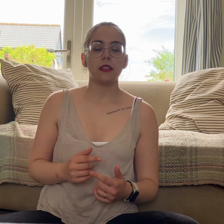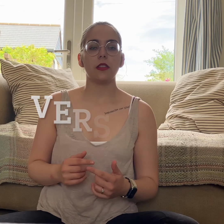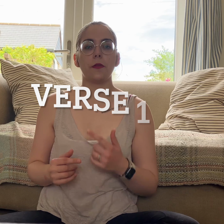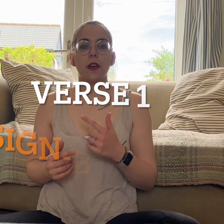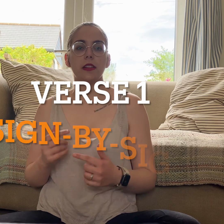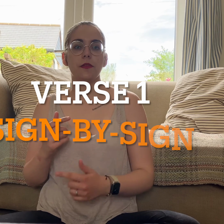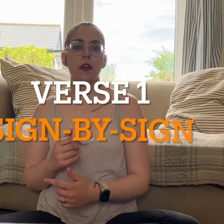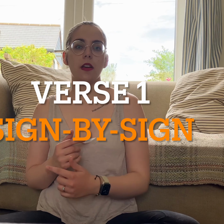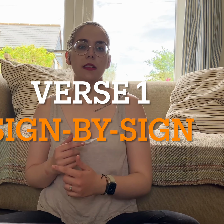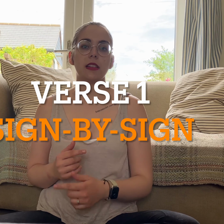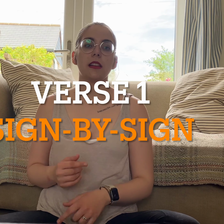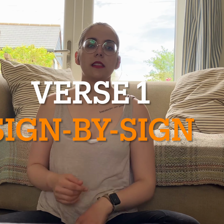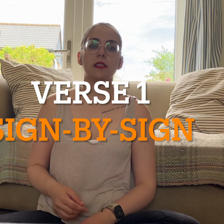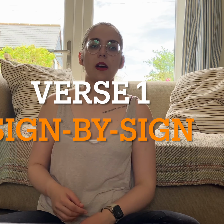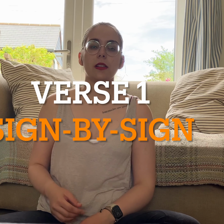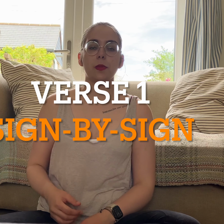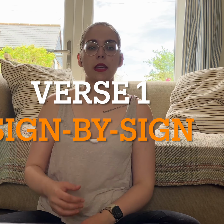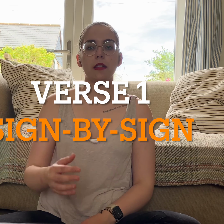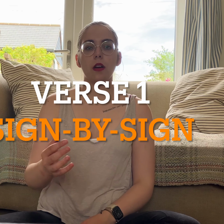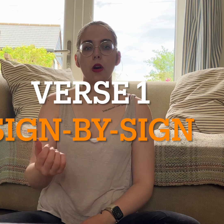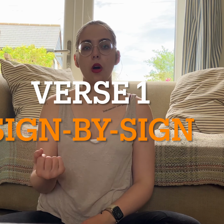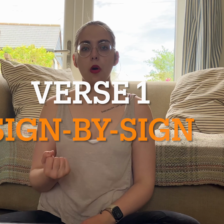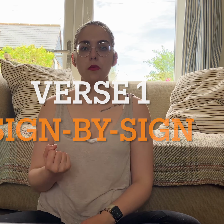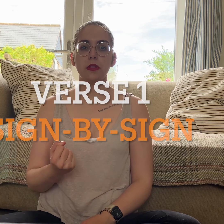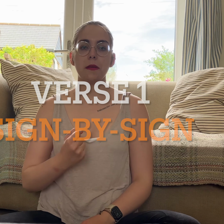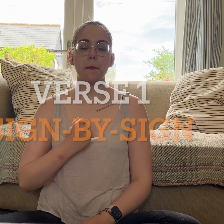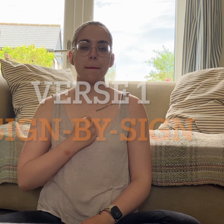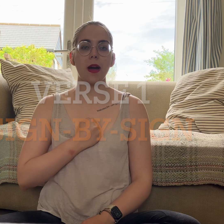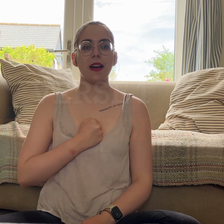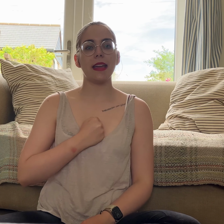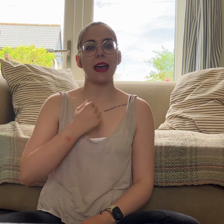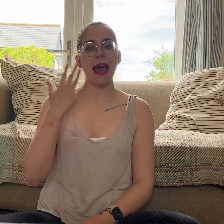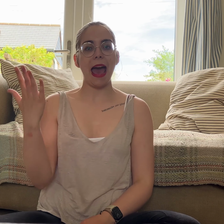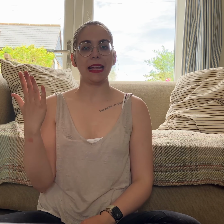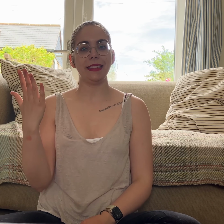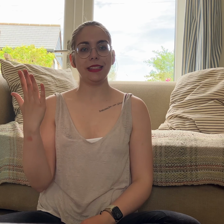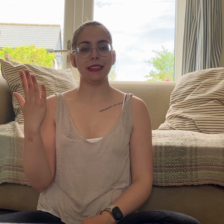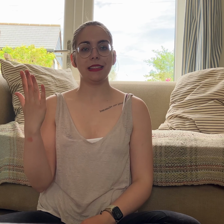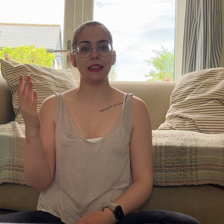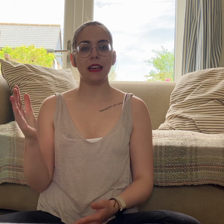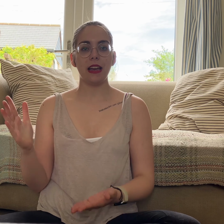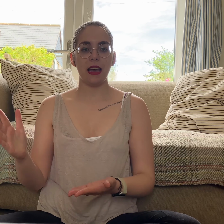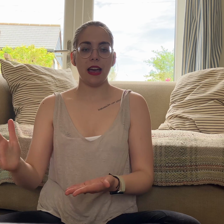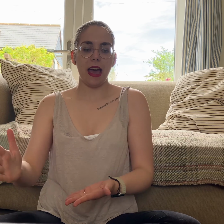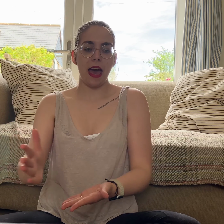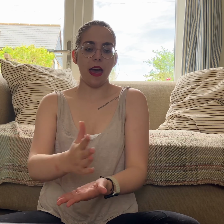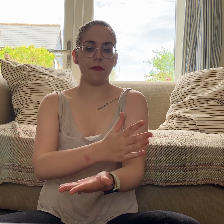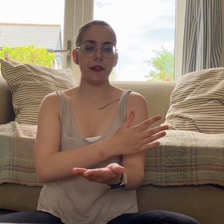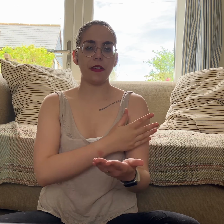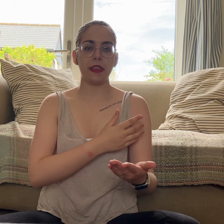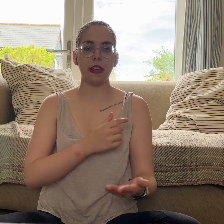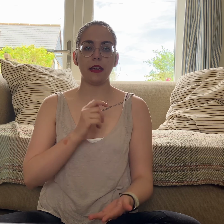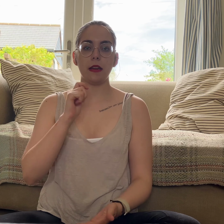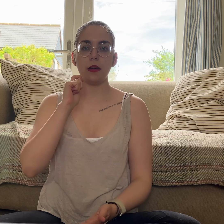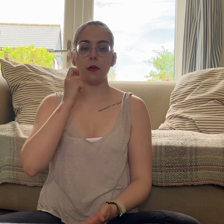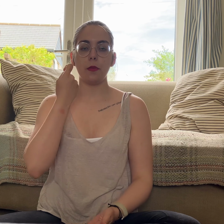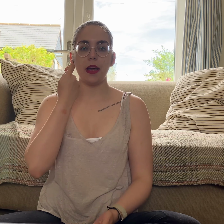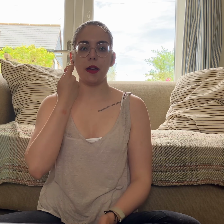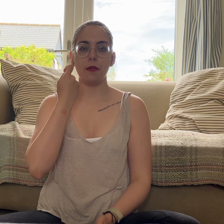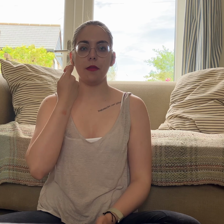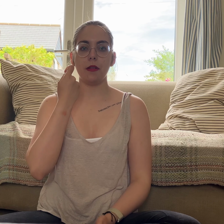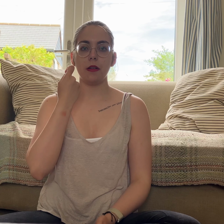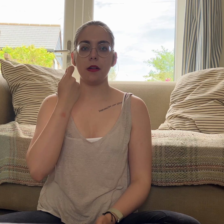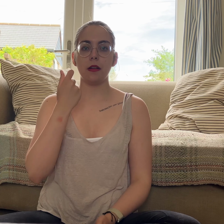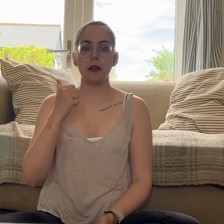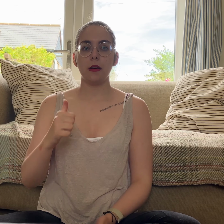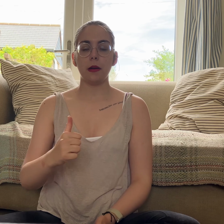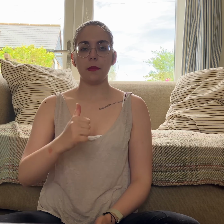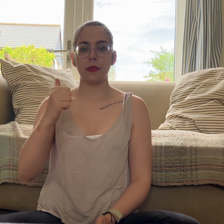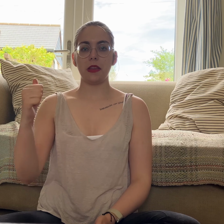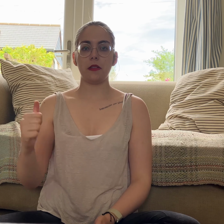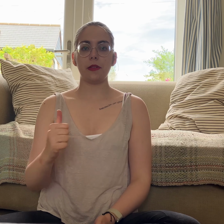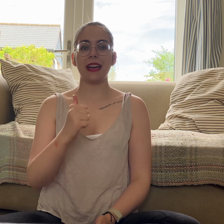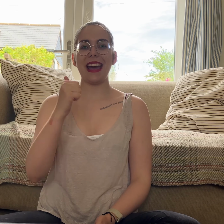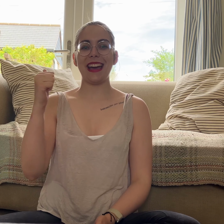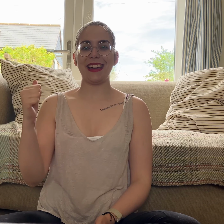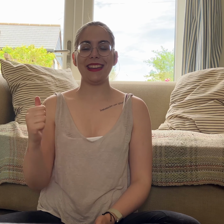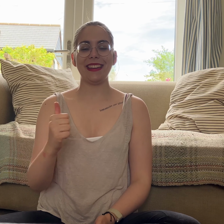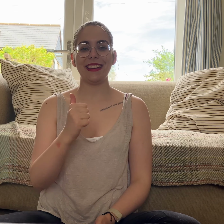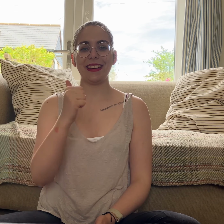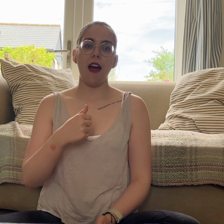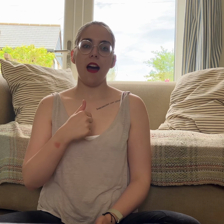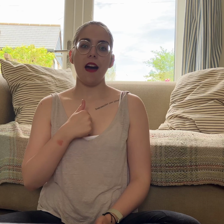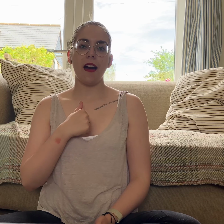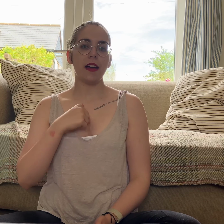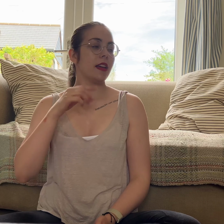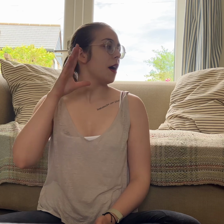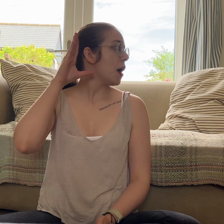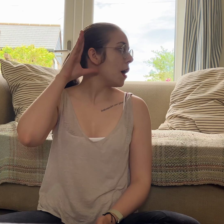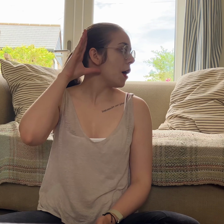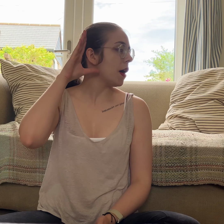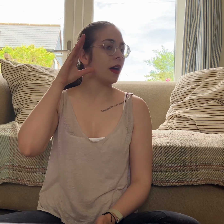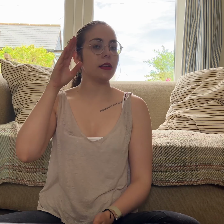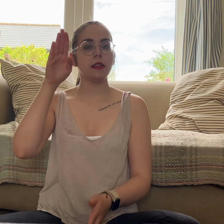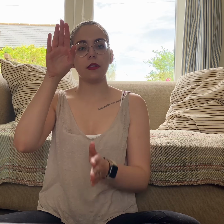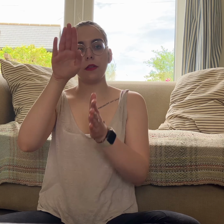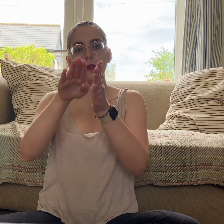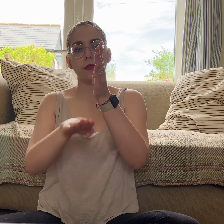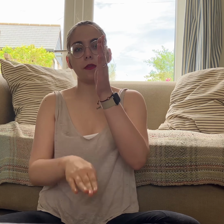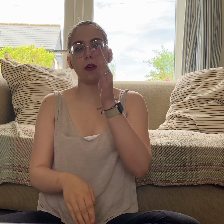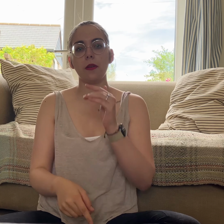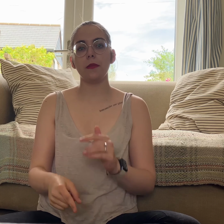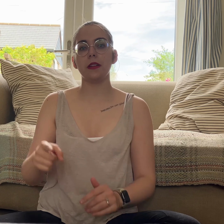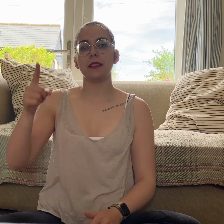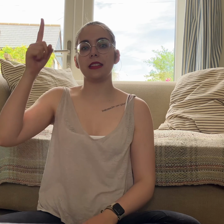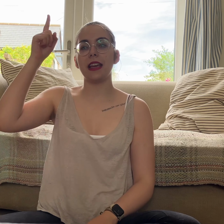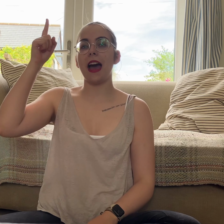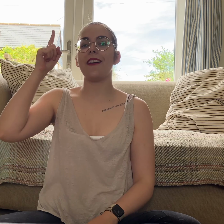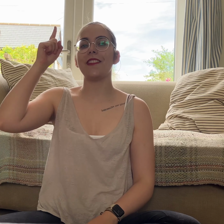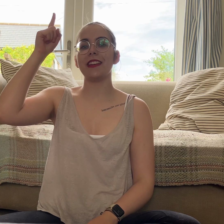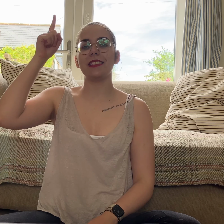So, the first verse starts with "Hold my hand, everything will be okay. I heard from the heavens